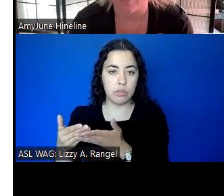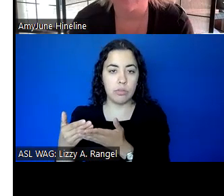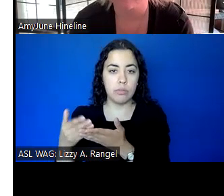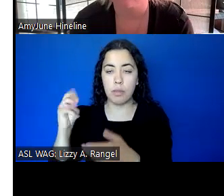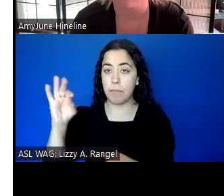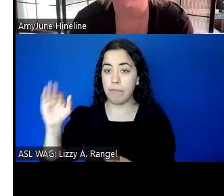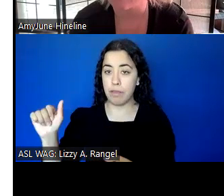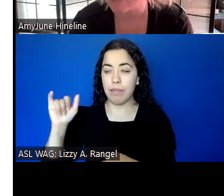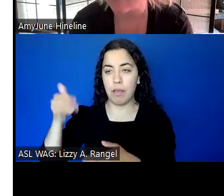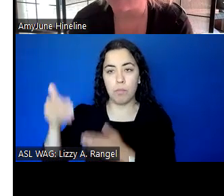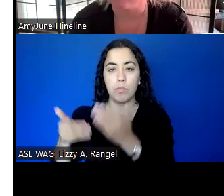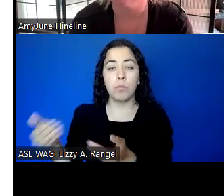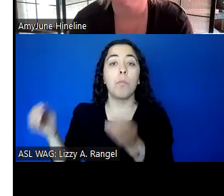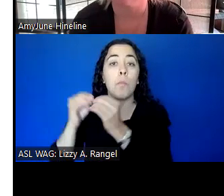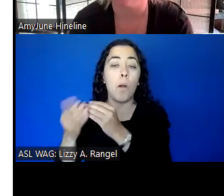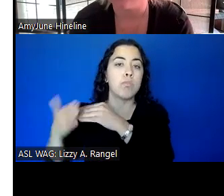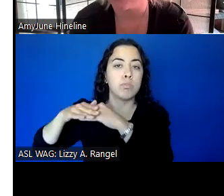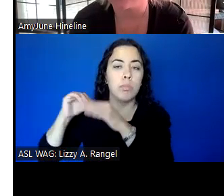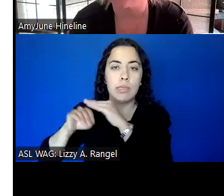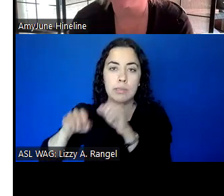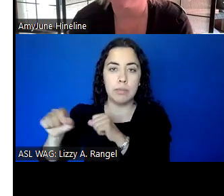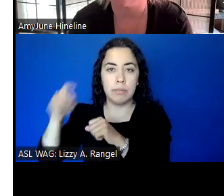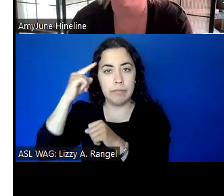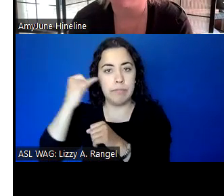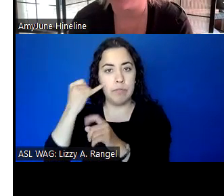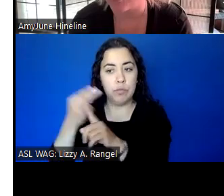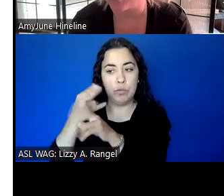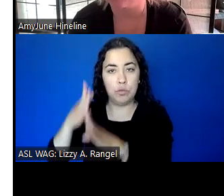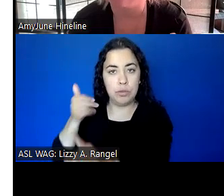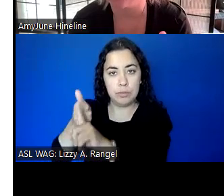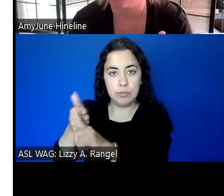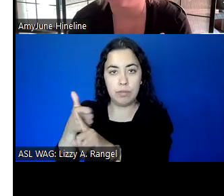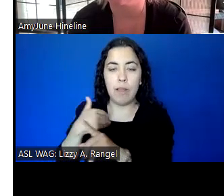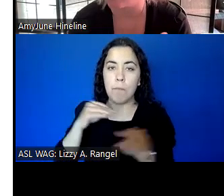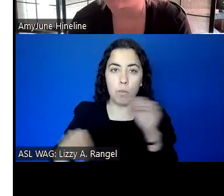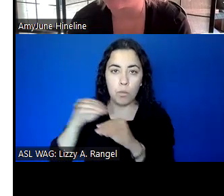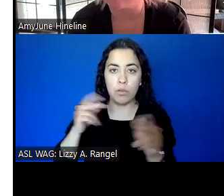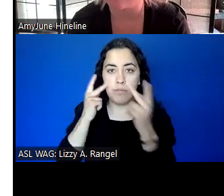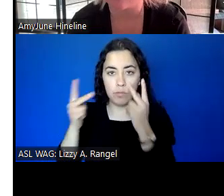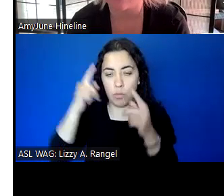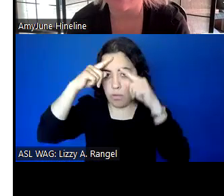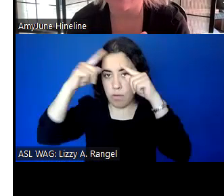We have tokens. Sometimes these are connected tokens. They require users to plug in a dongle